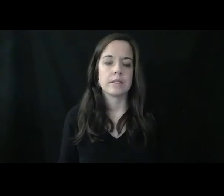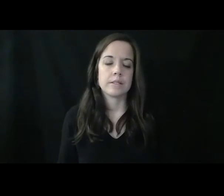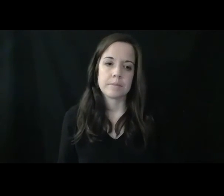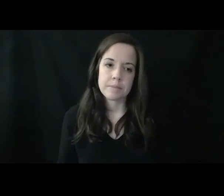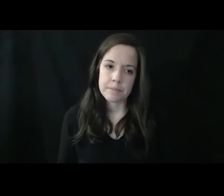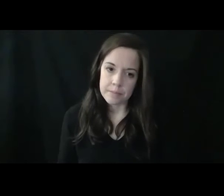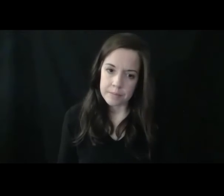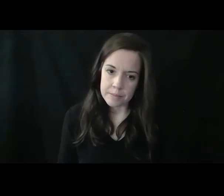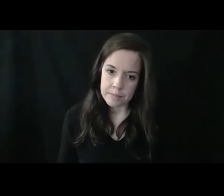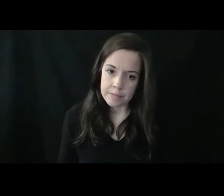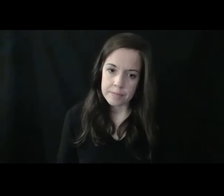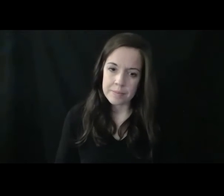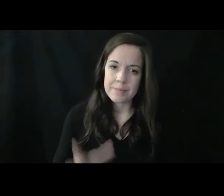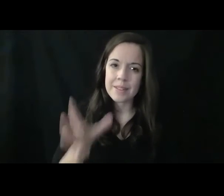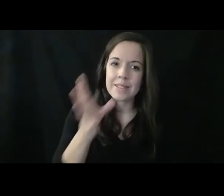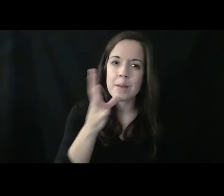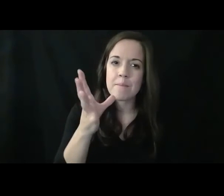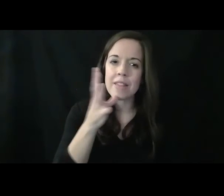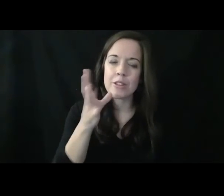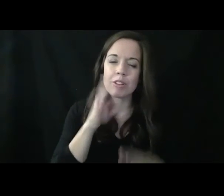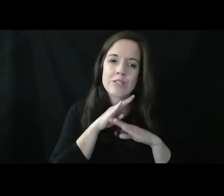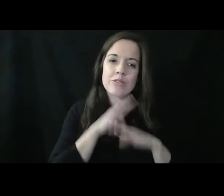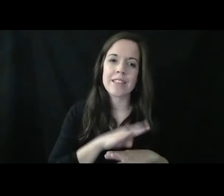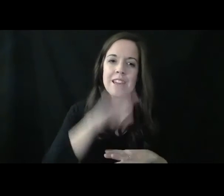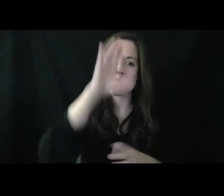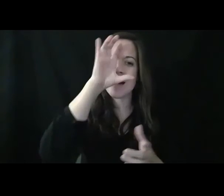The mother is relieved when the husband accompanies the daughter for the bath,